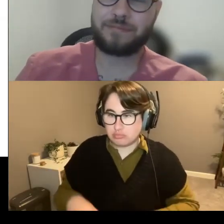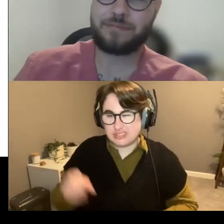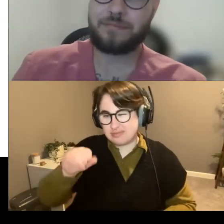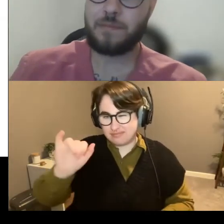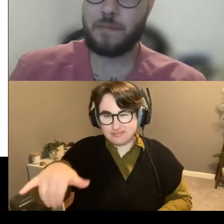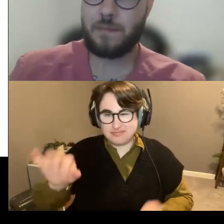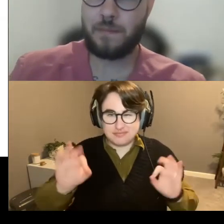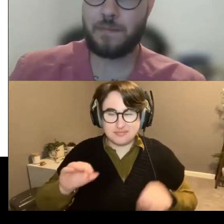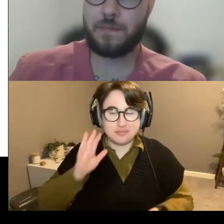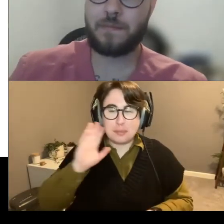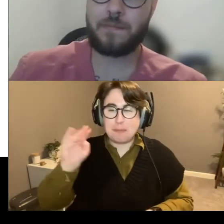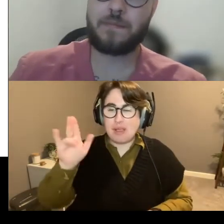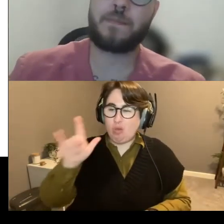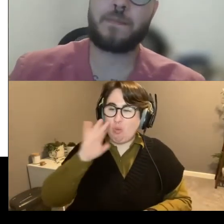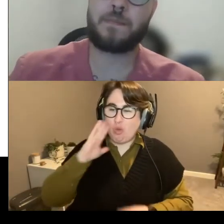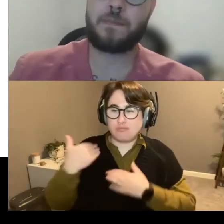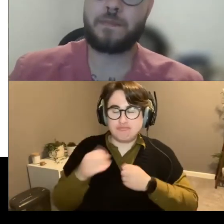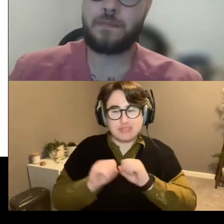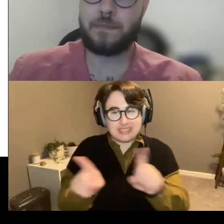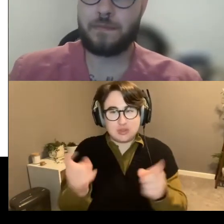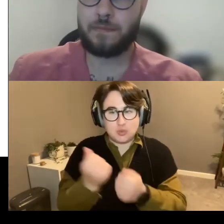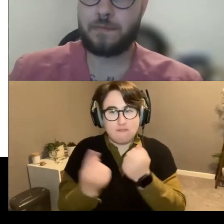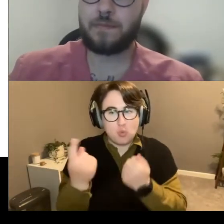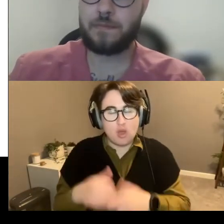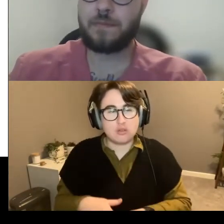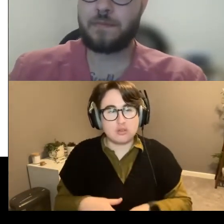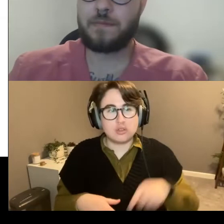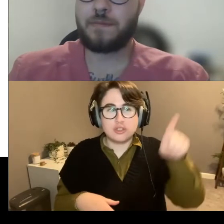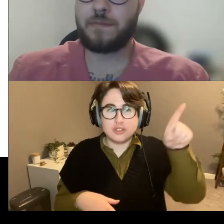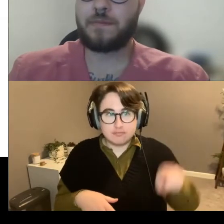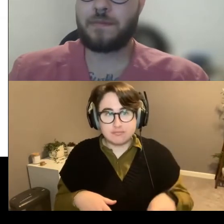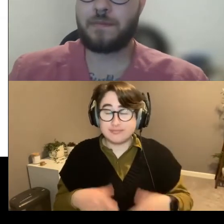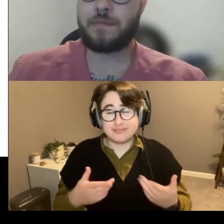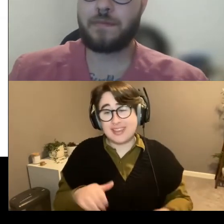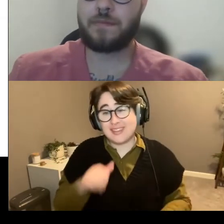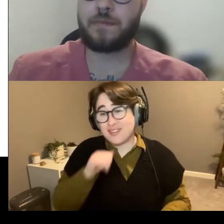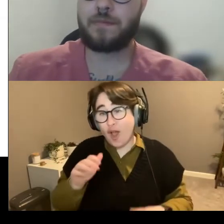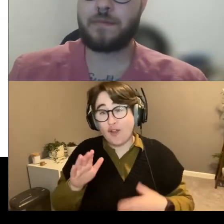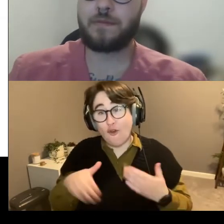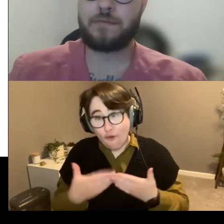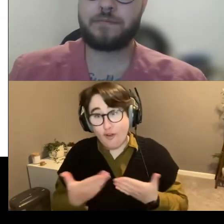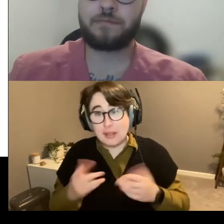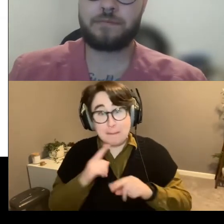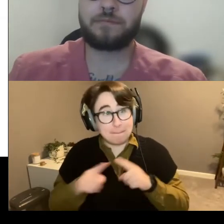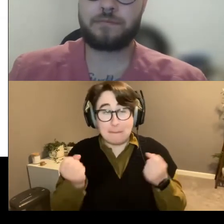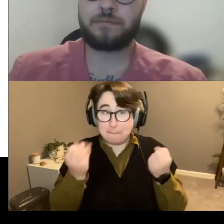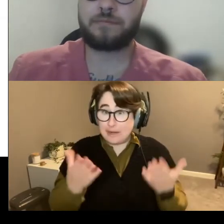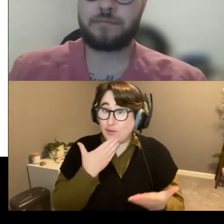so we can give you these. These are certainly not all of them, but they're some great starting places.